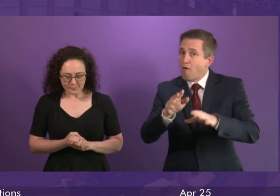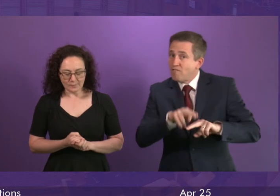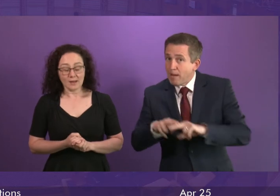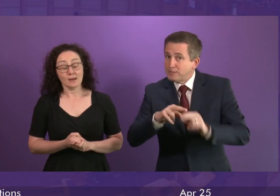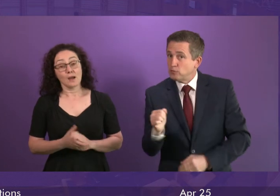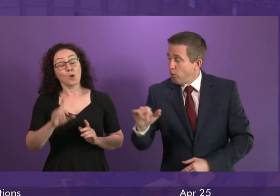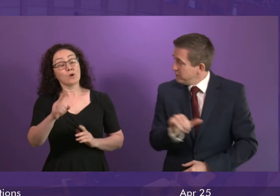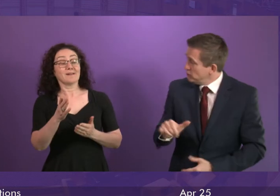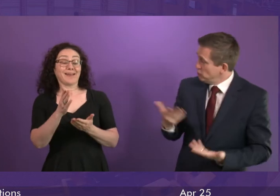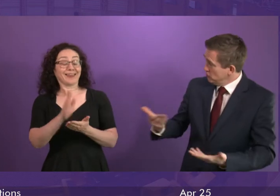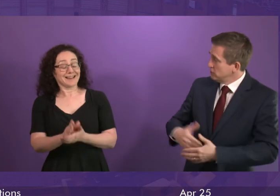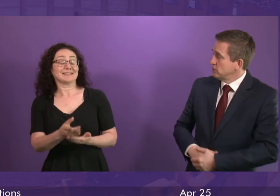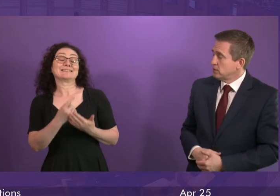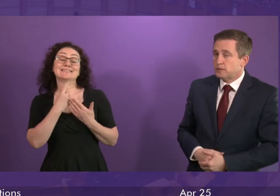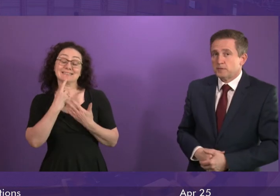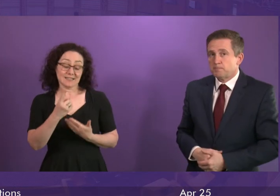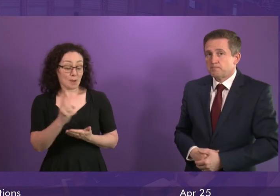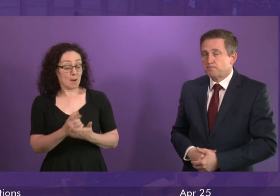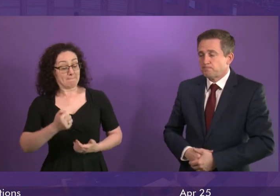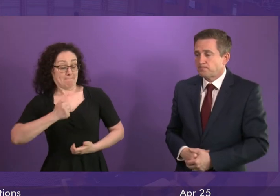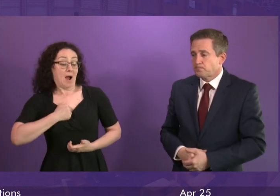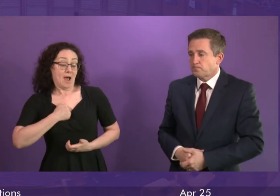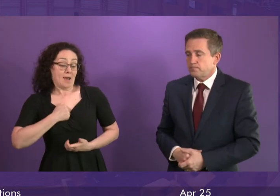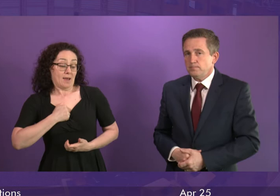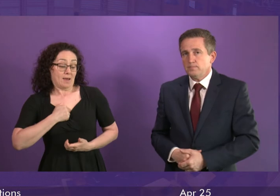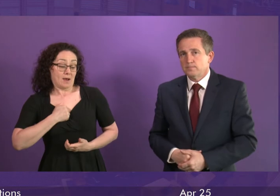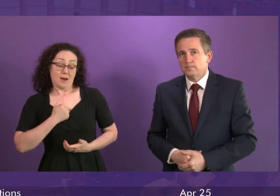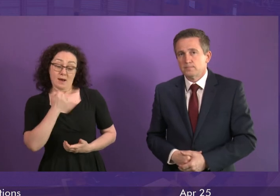priorities? The First Minister: What that says about my priorities is that I want this Parliament to have the powers